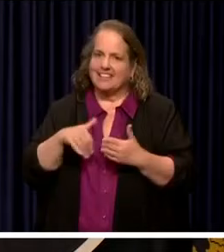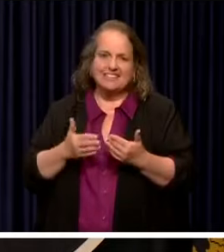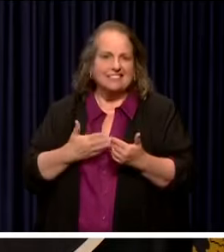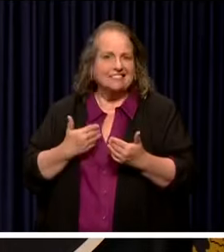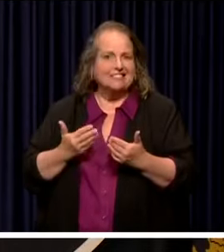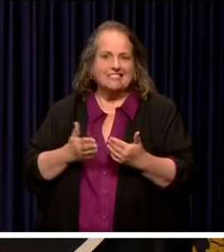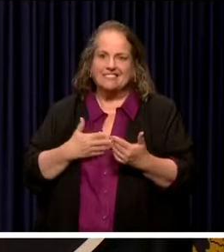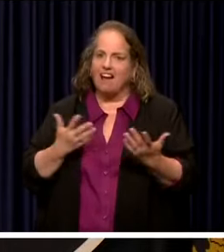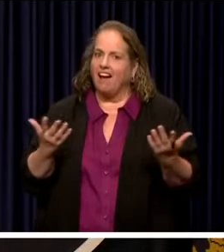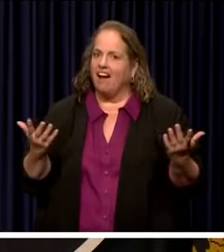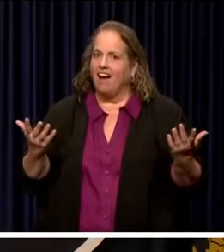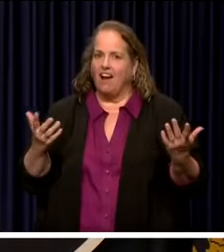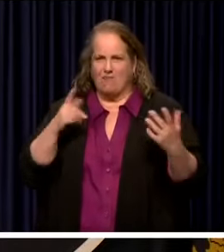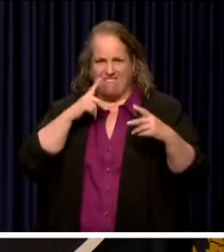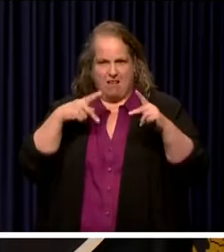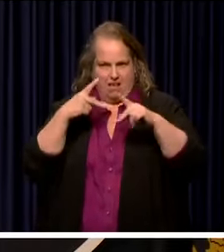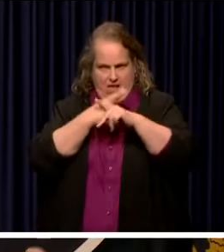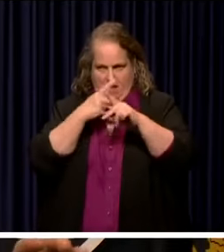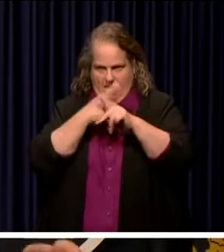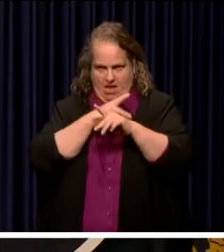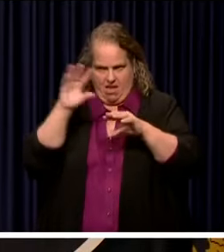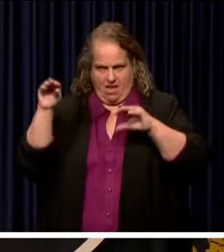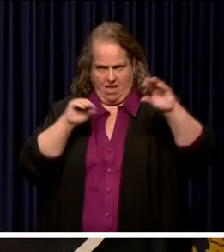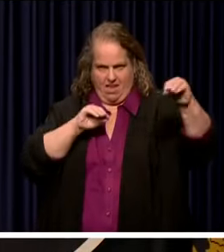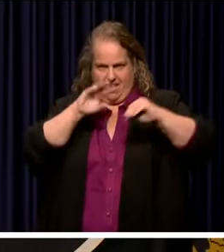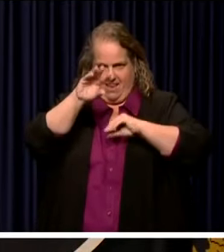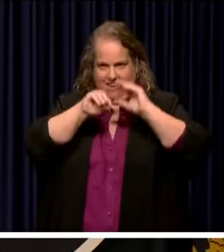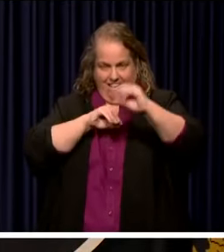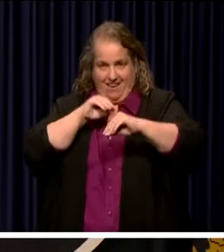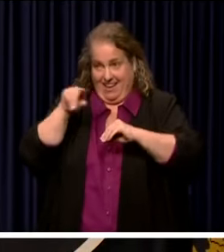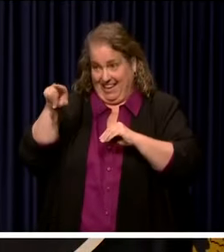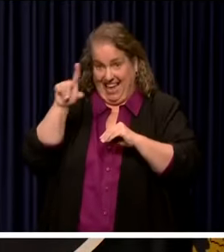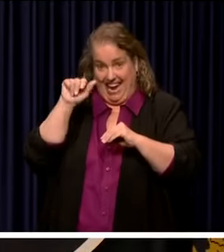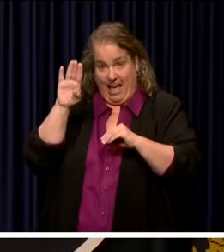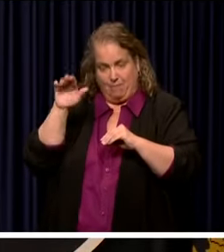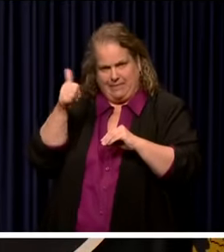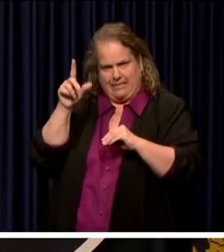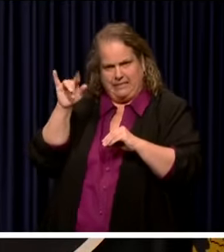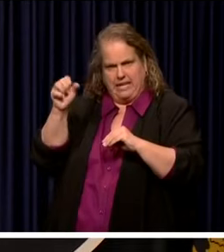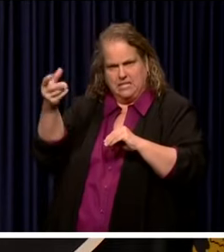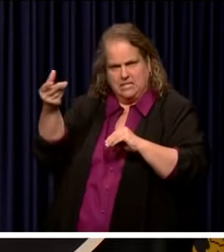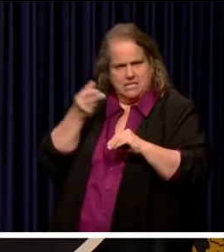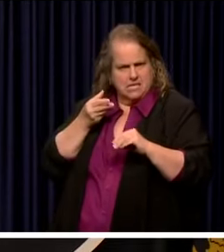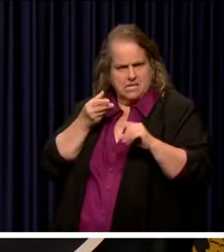IT COMES TO PEOPLE WHO ALREADY HAVE SOME UNDERLYING HEALTH CONDITION AND IT ADDS ON TOP OF